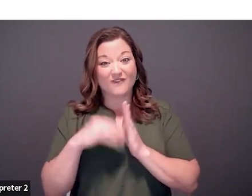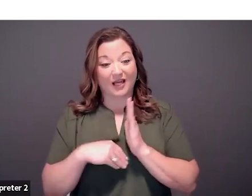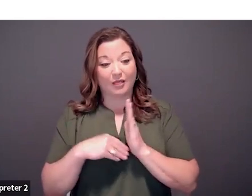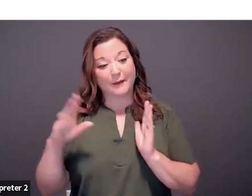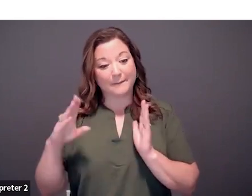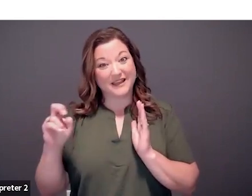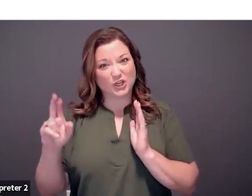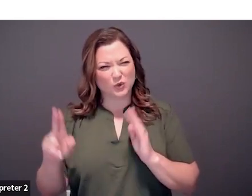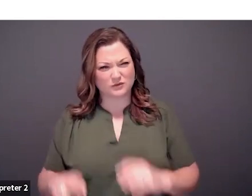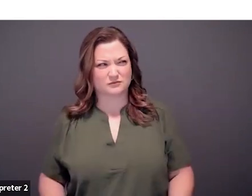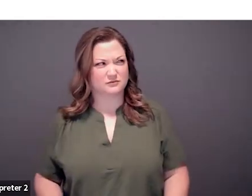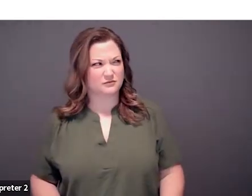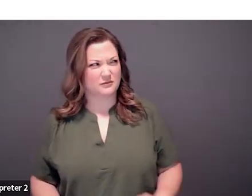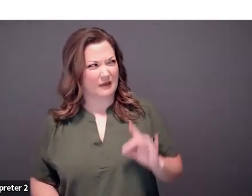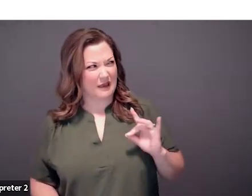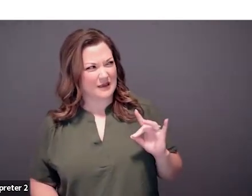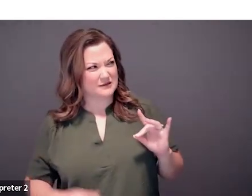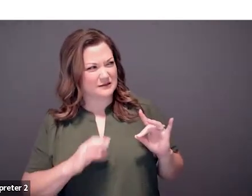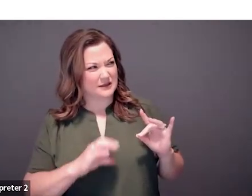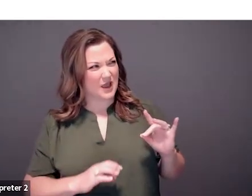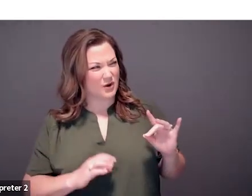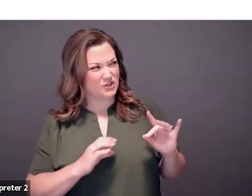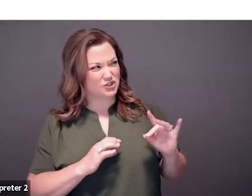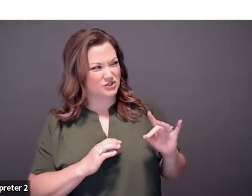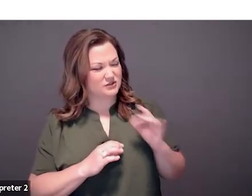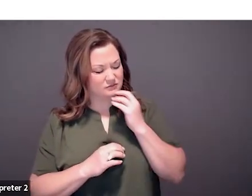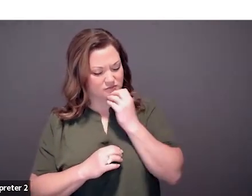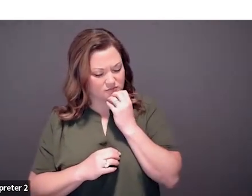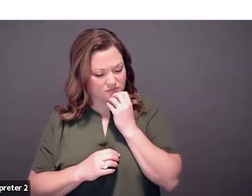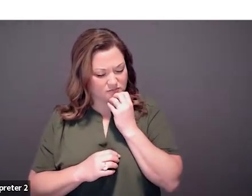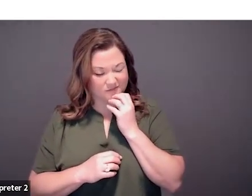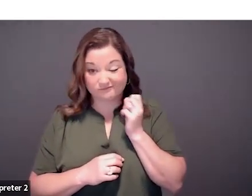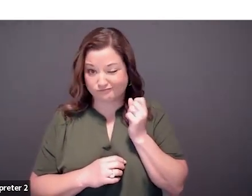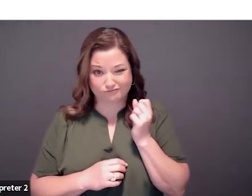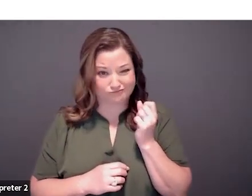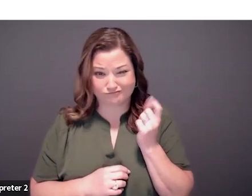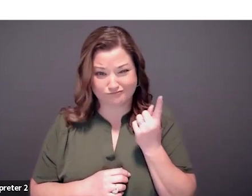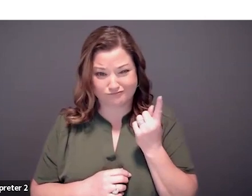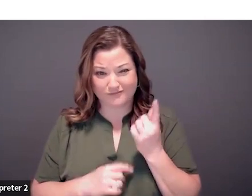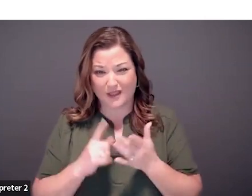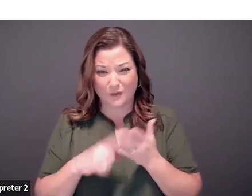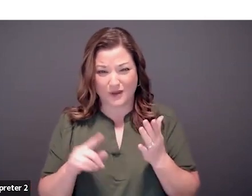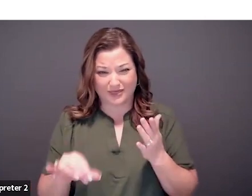Eight characters? I don't understand what that is supposed to be.